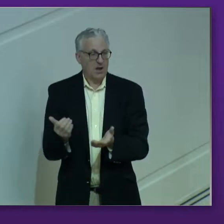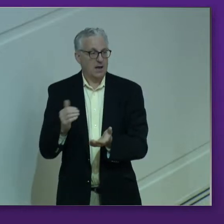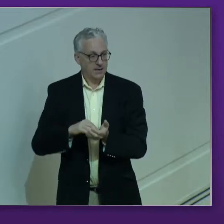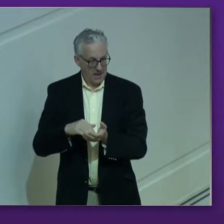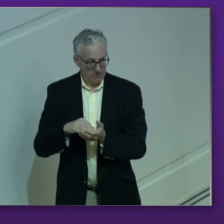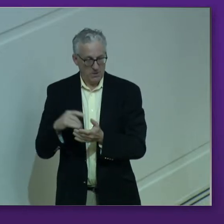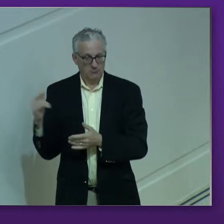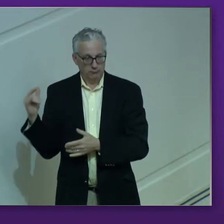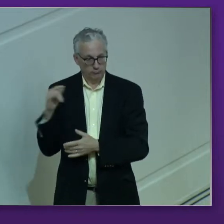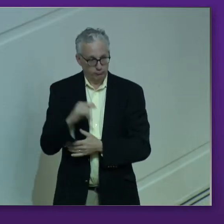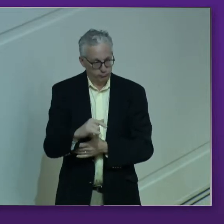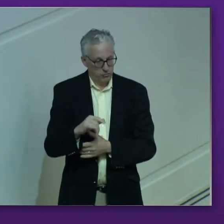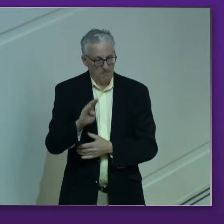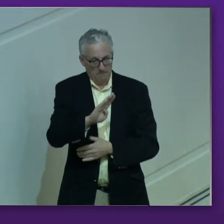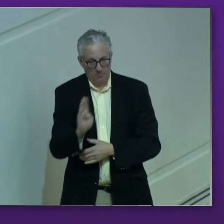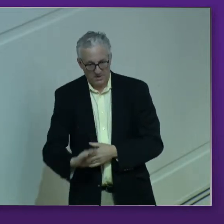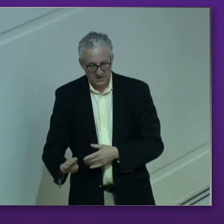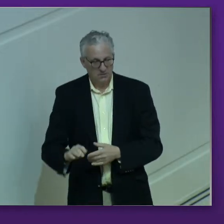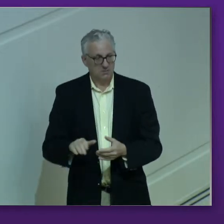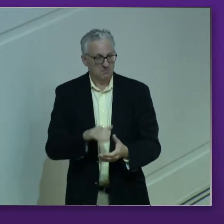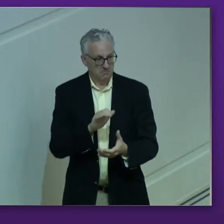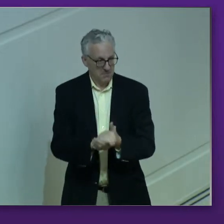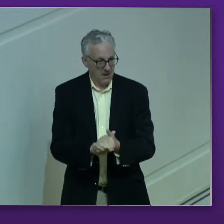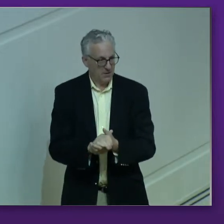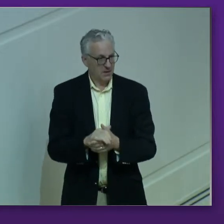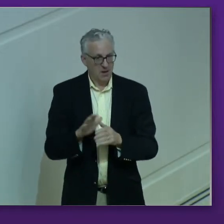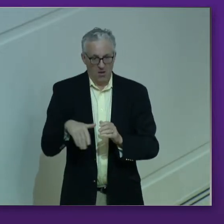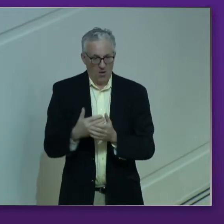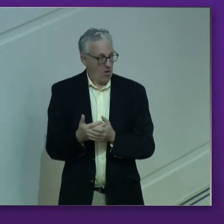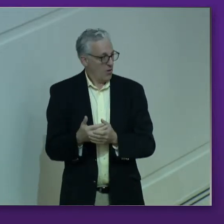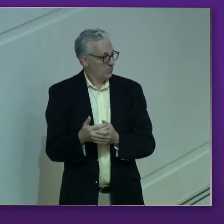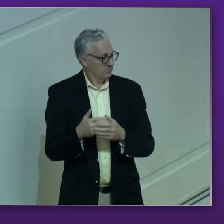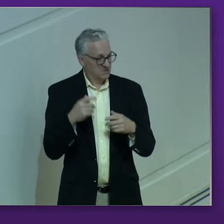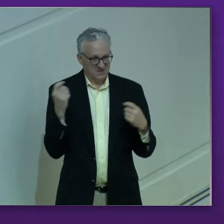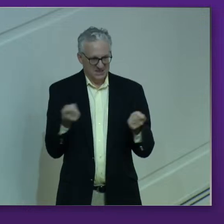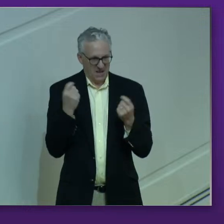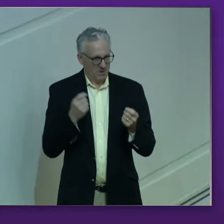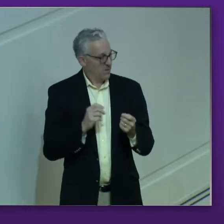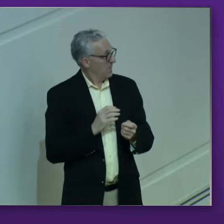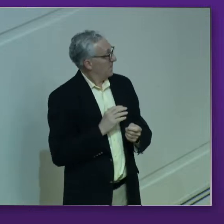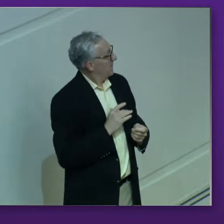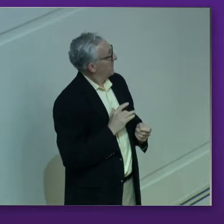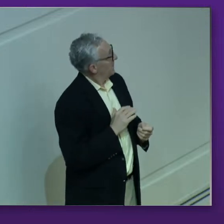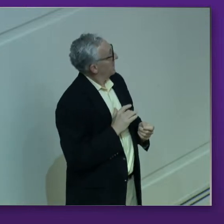THEY WERE MARRIED IN THE FALL IN THE US THAN IN BRAZIL AND